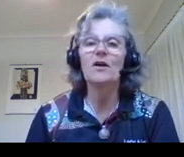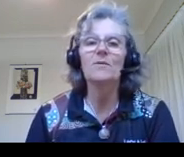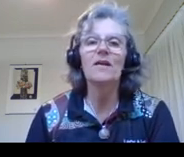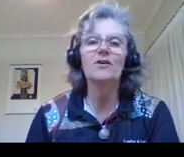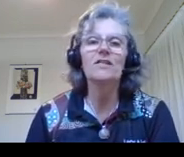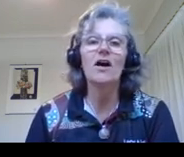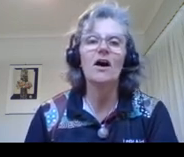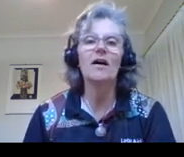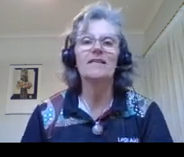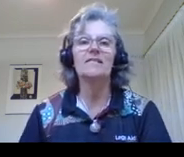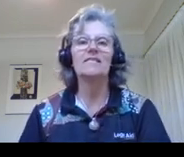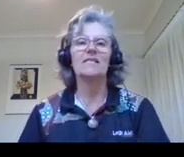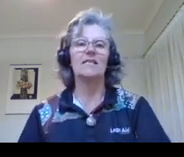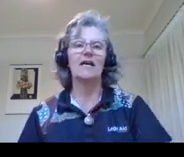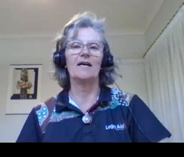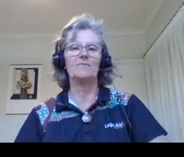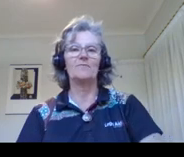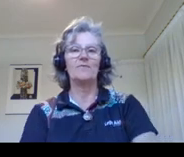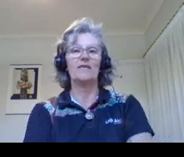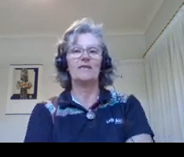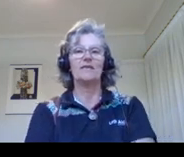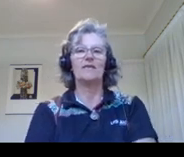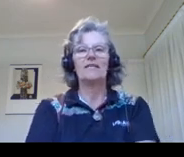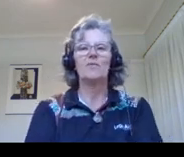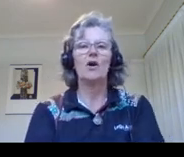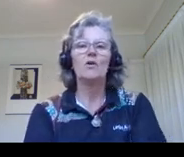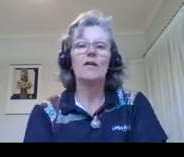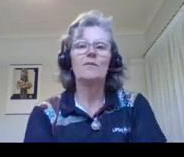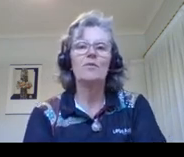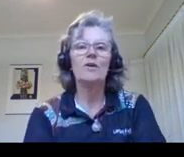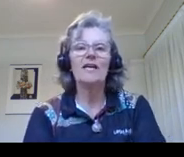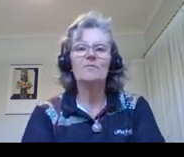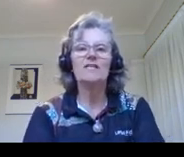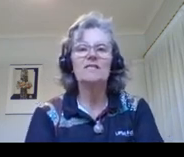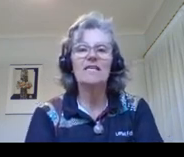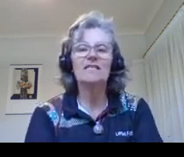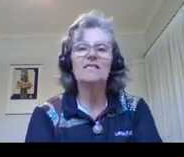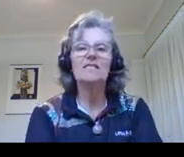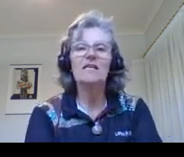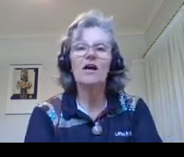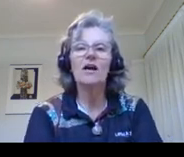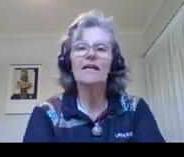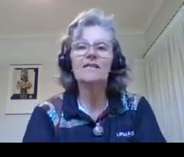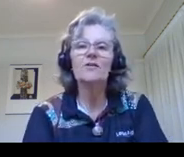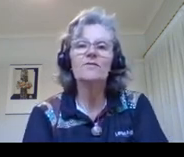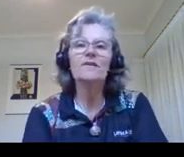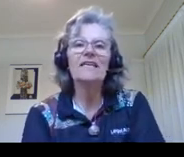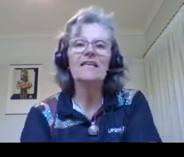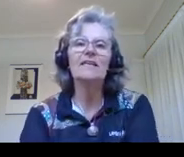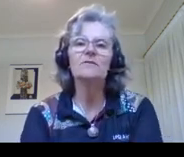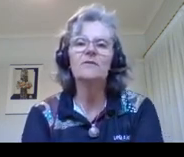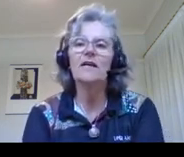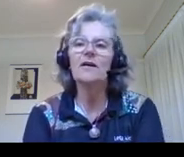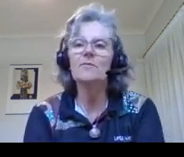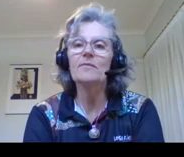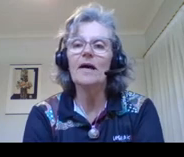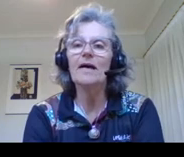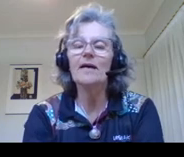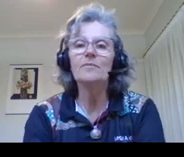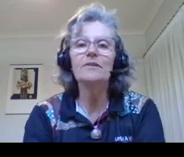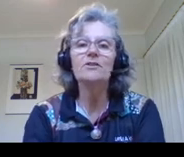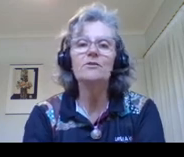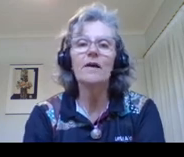I’m going to hide this hole and bring up this next slide hopefully it'll come up to our